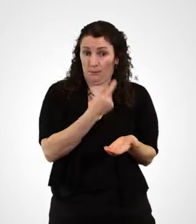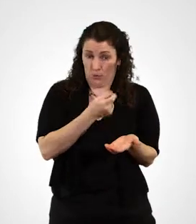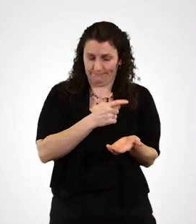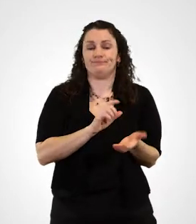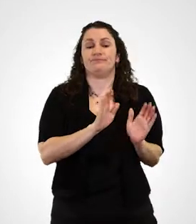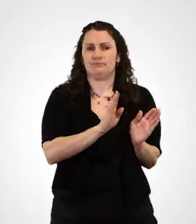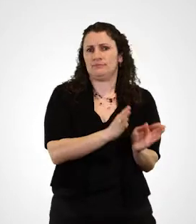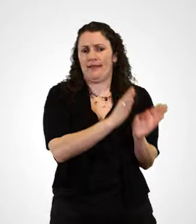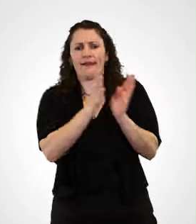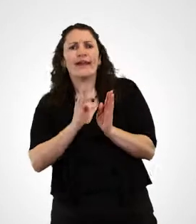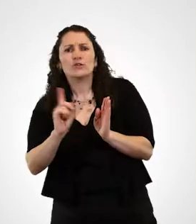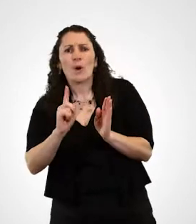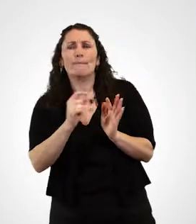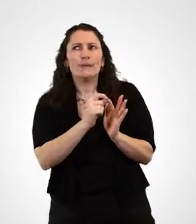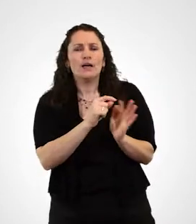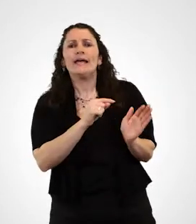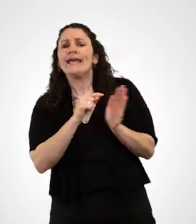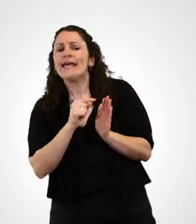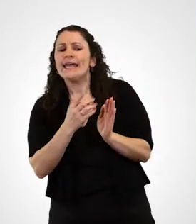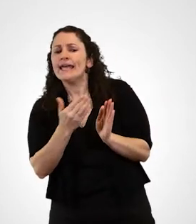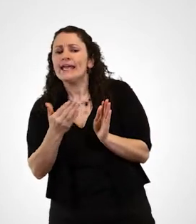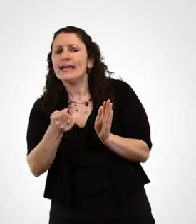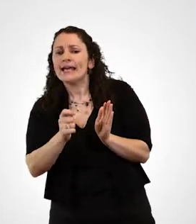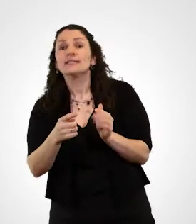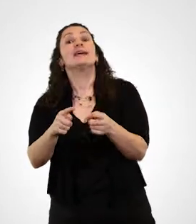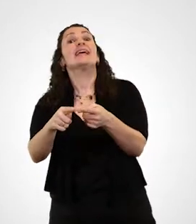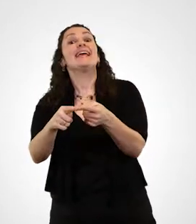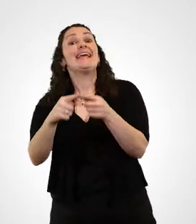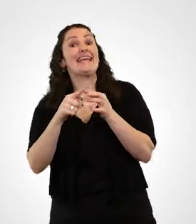in this word, p, e", and they'll say "e", and so then you'll choose